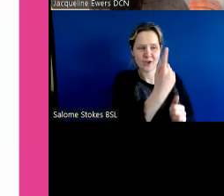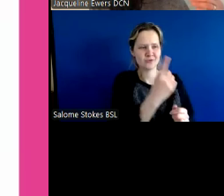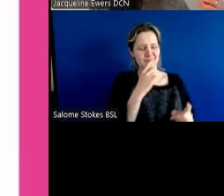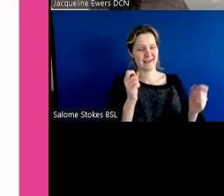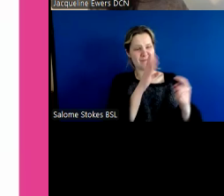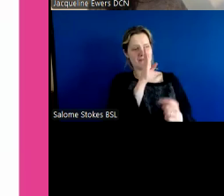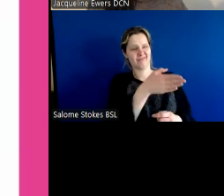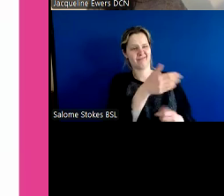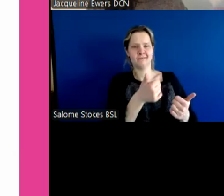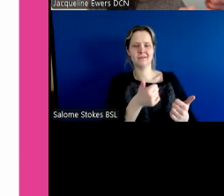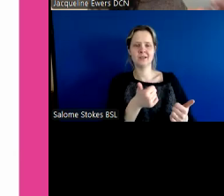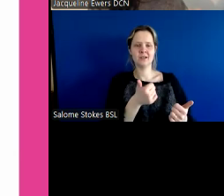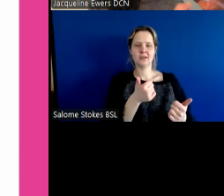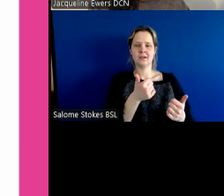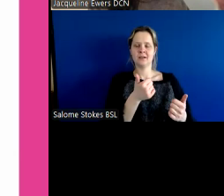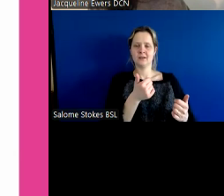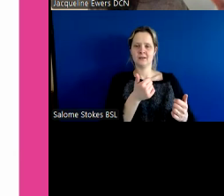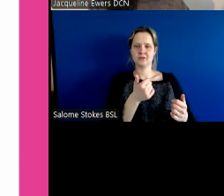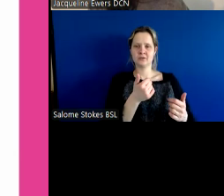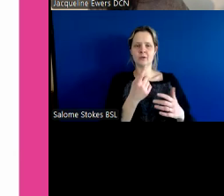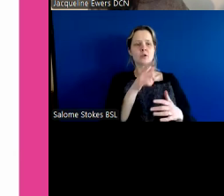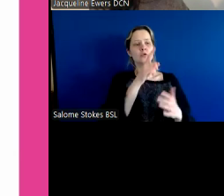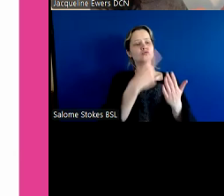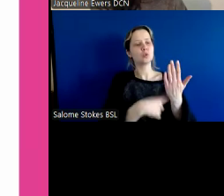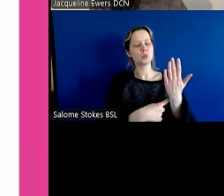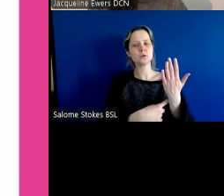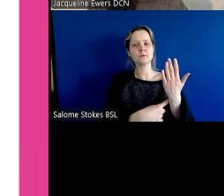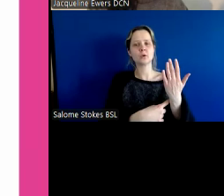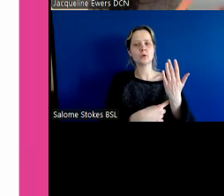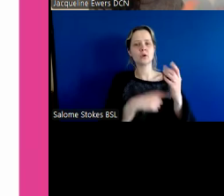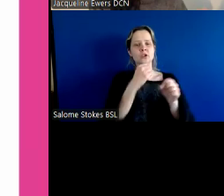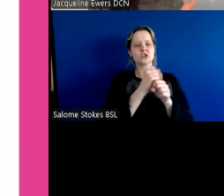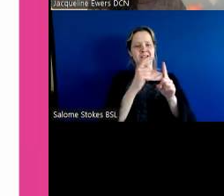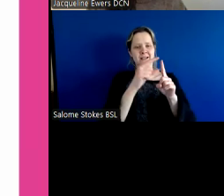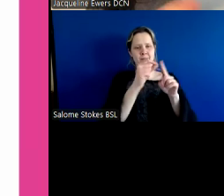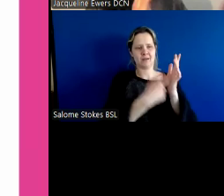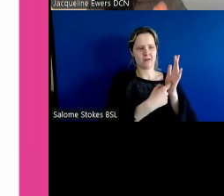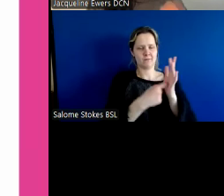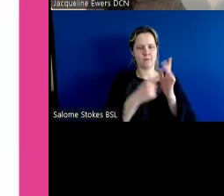The individual rules that apply from GDPR and PCR don't apply